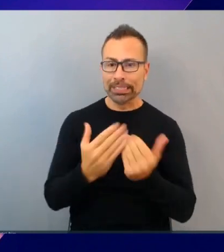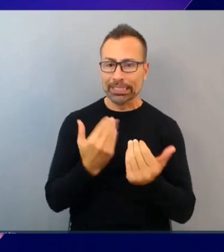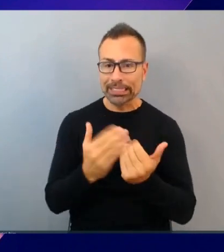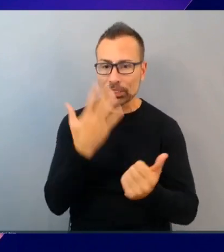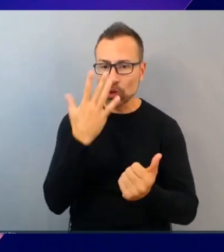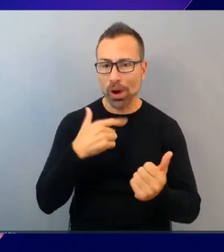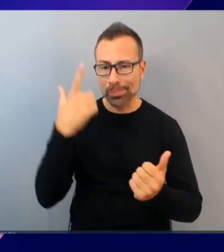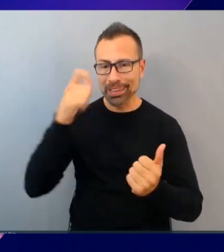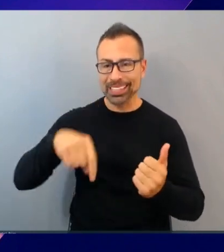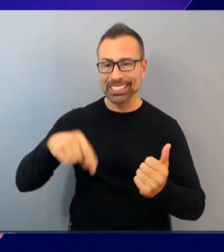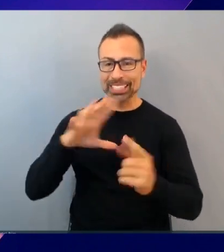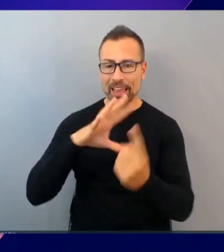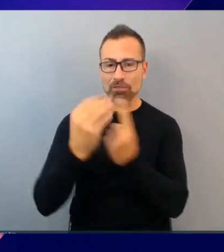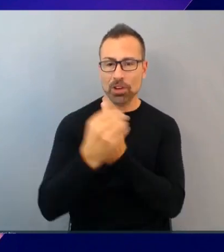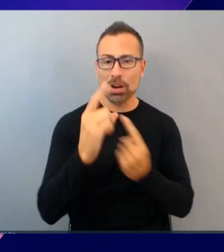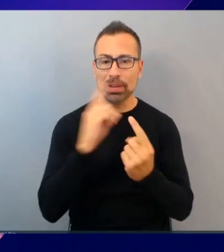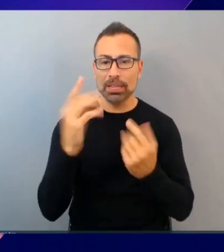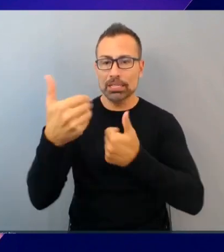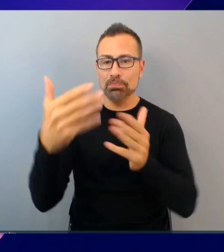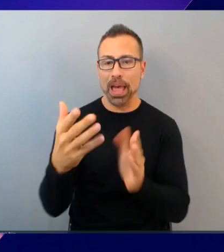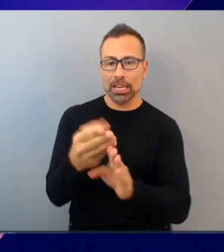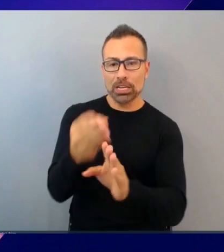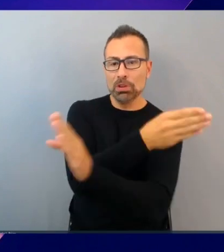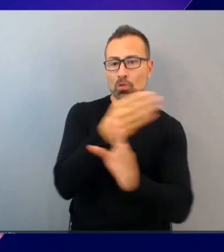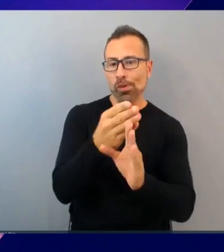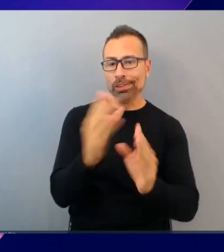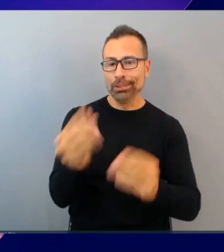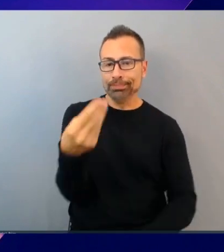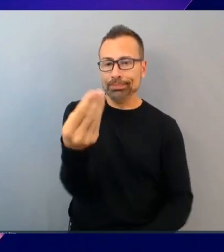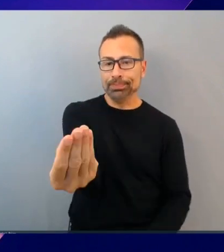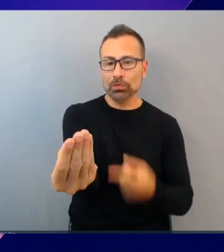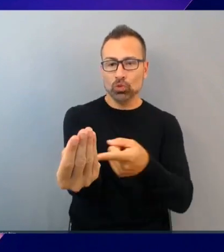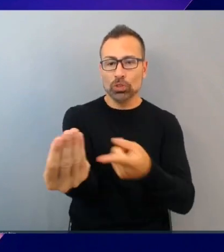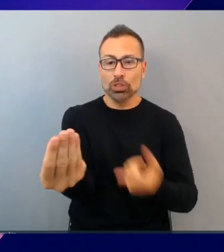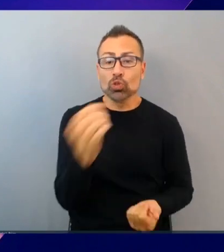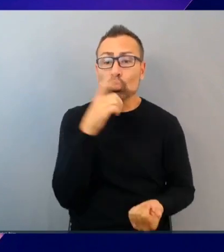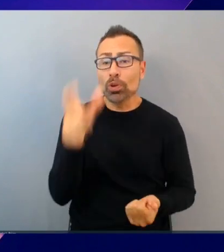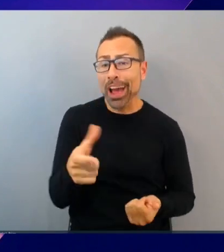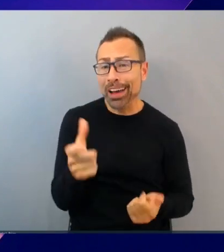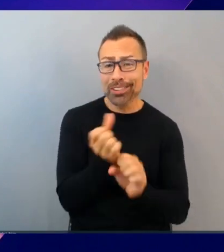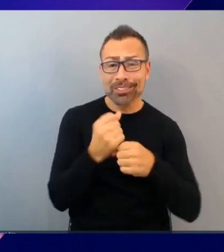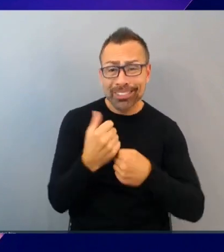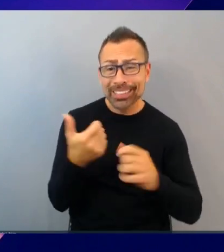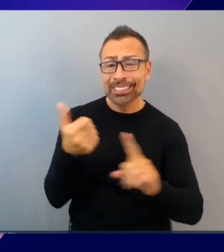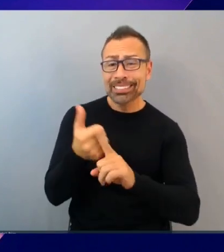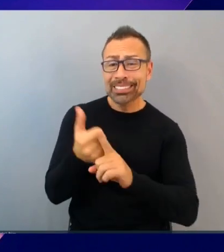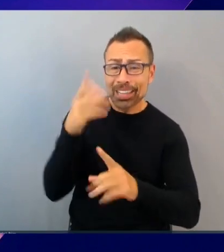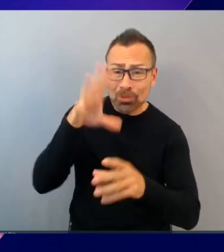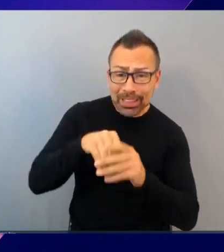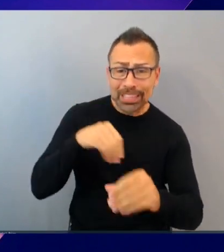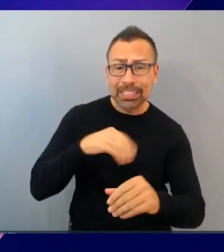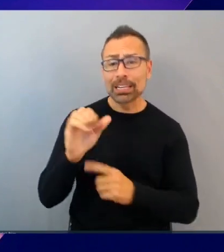So, you don't have to recreate or build your own training environment in the console, you don't have to provision all of the hardware